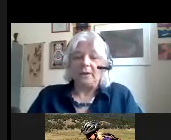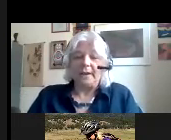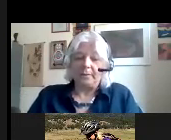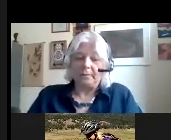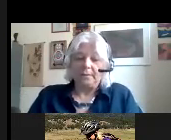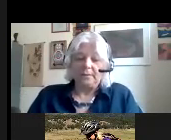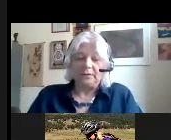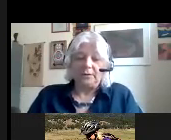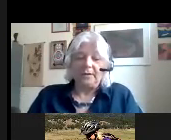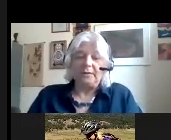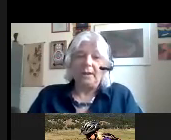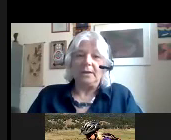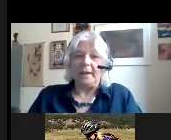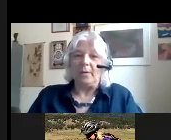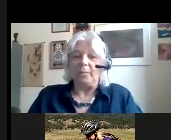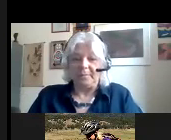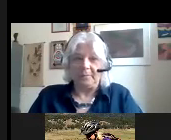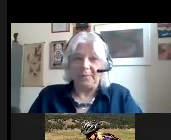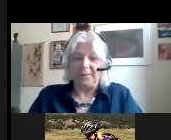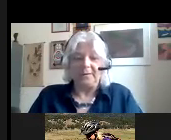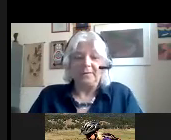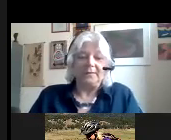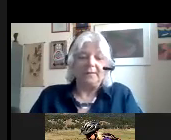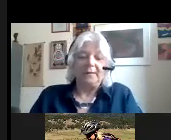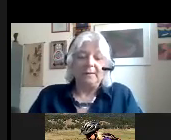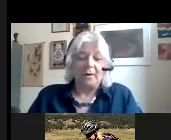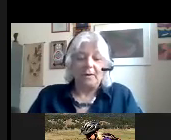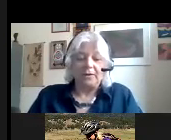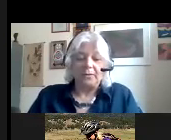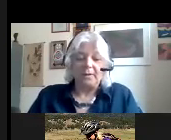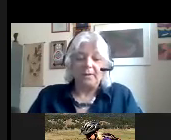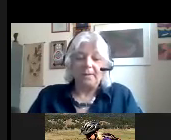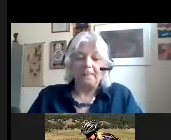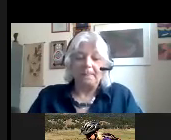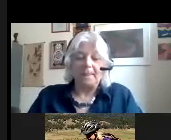labor so that they could help build our country.